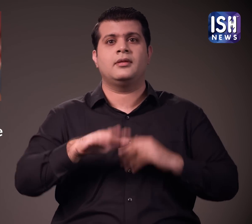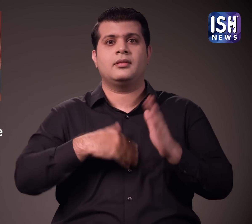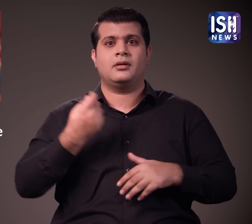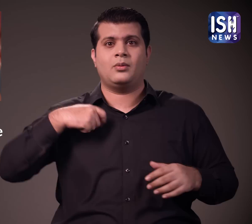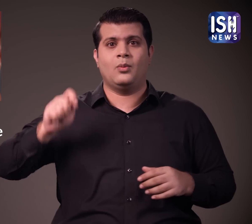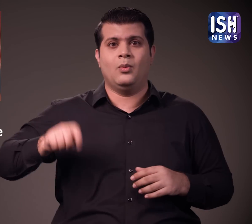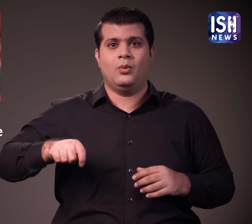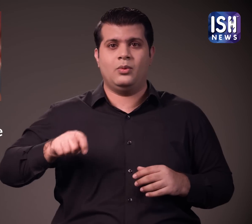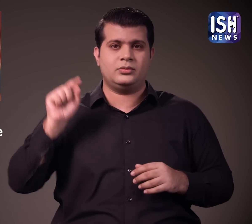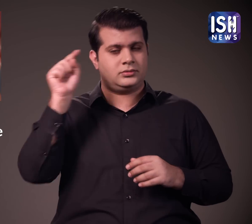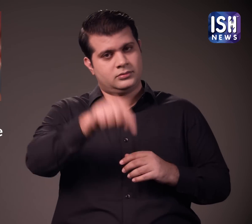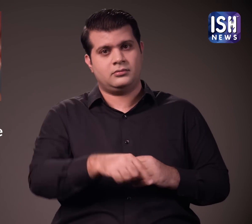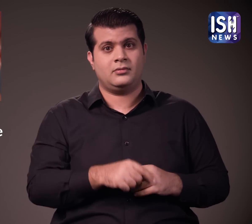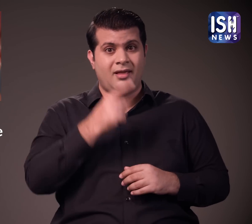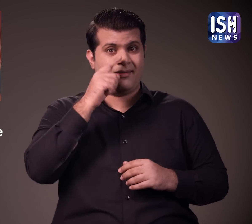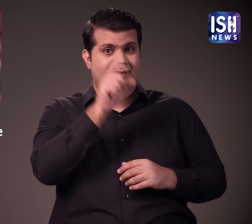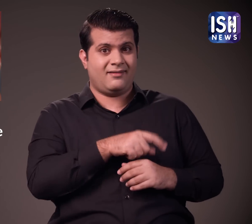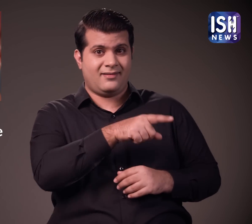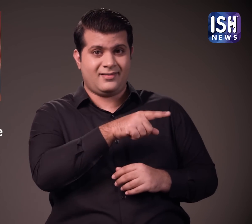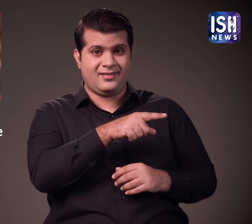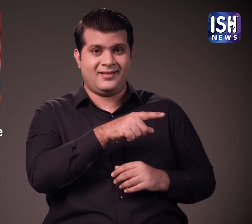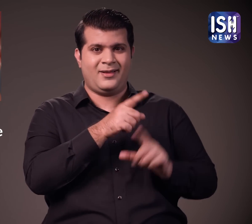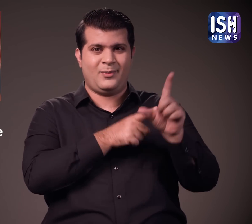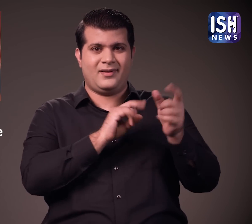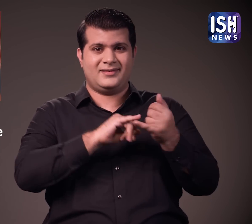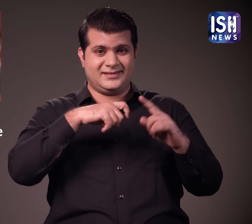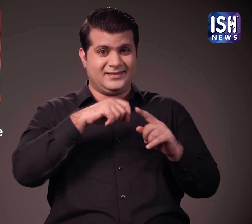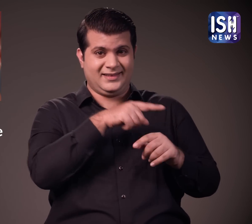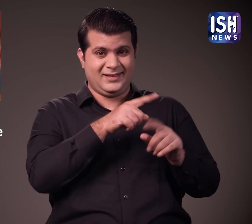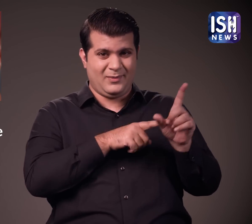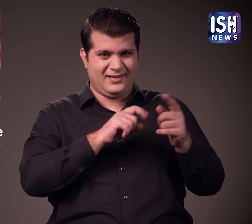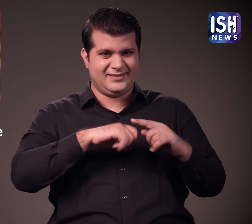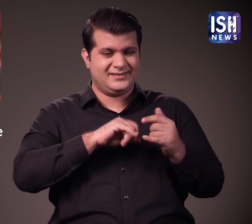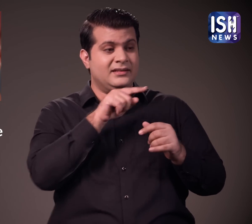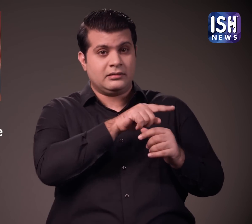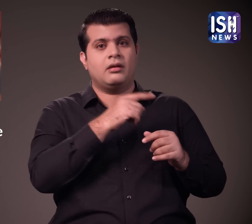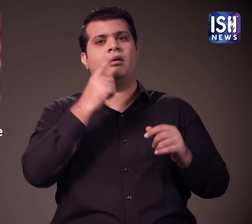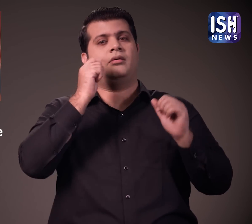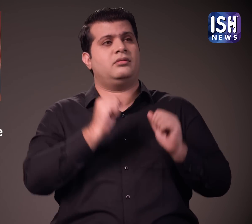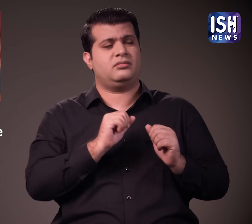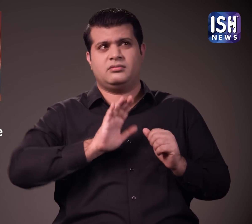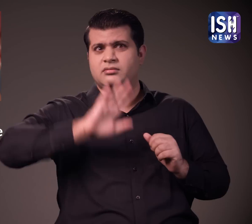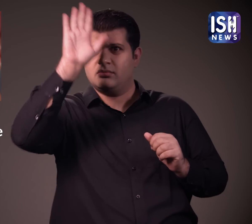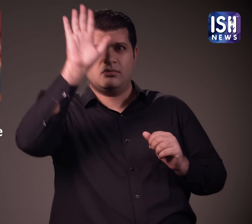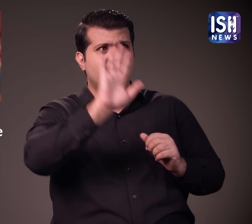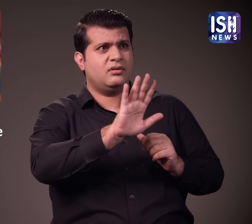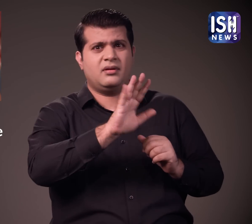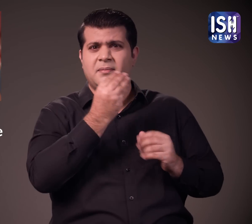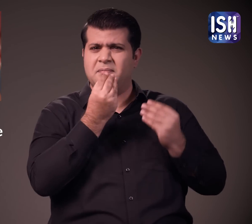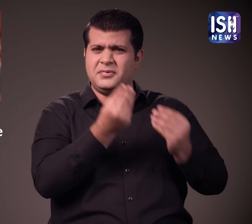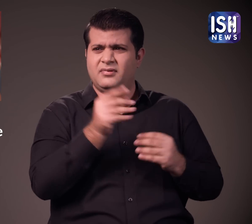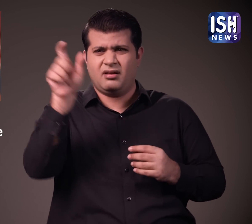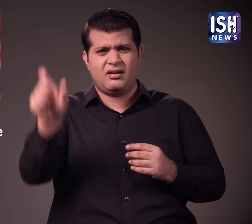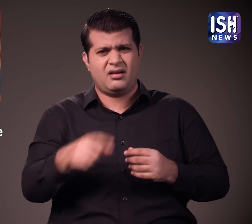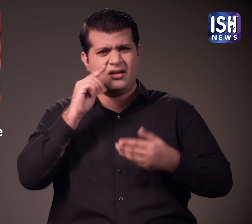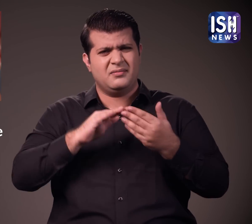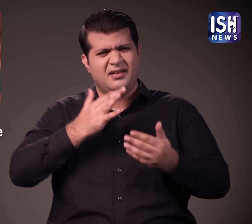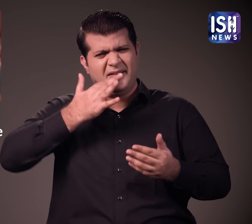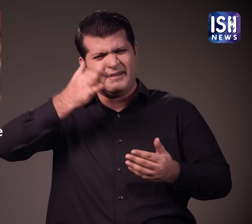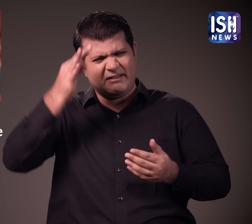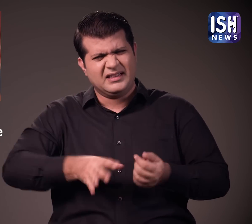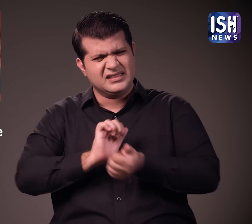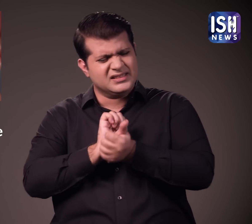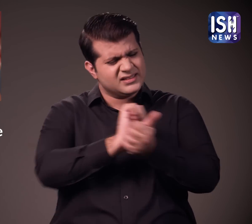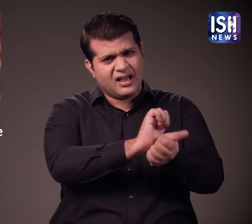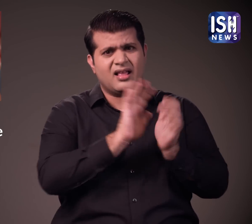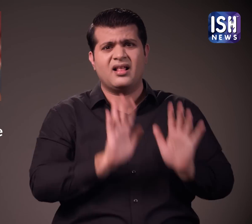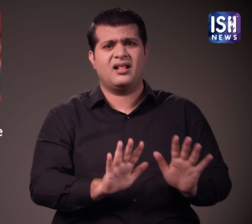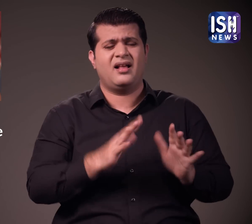Sook pleaded with the judge to keep her husband in jail.